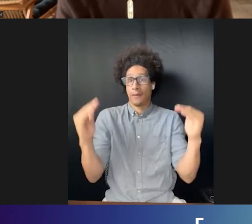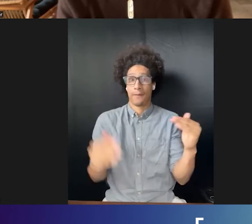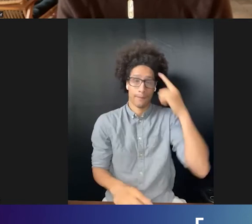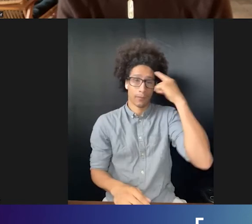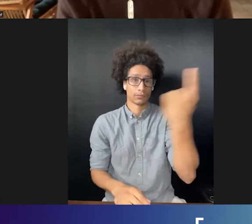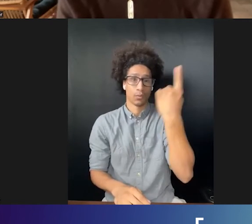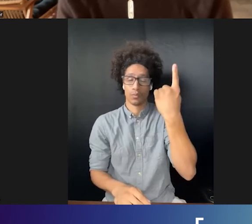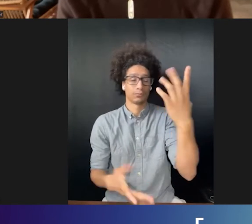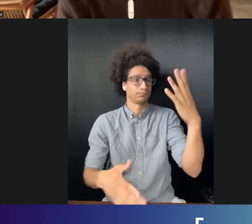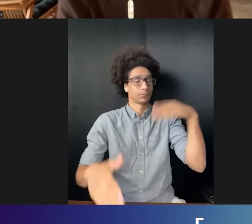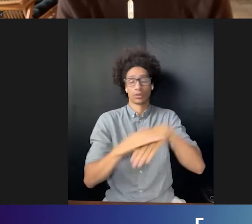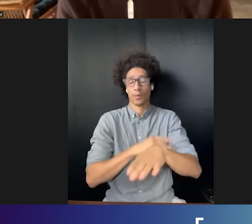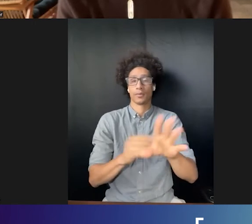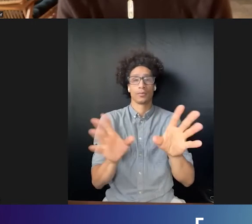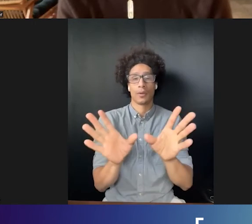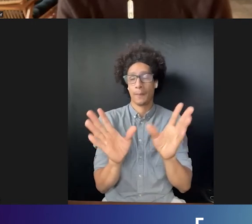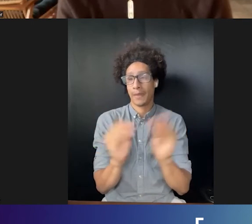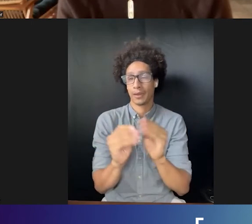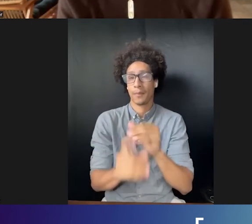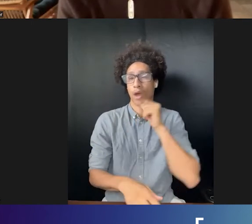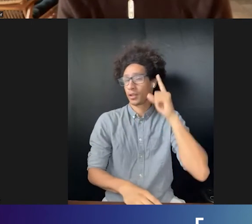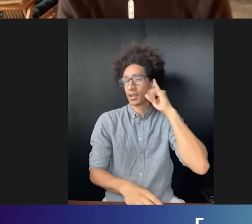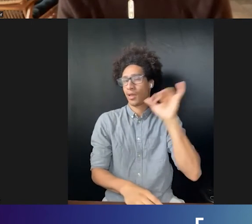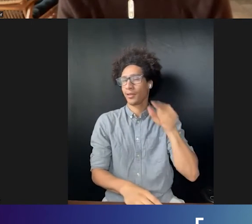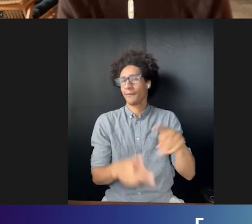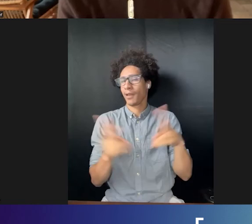So it doesn't sound like they're very thrilled to be working with you.